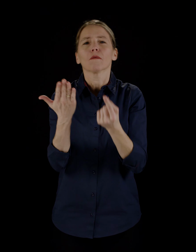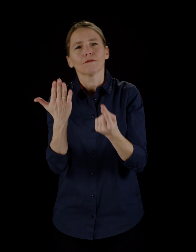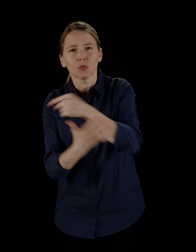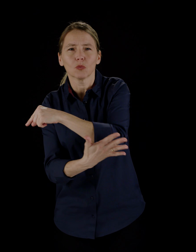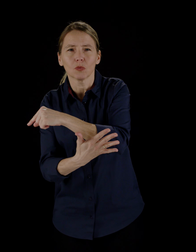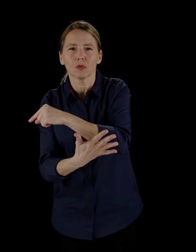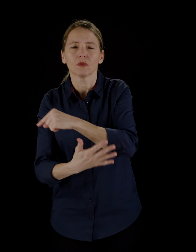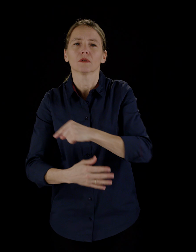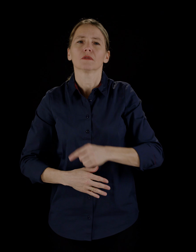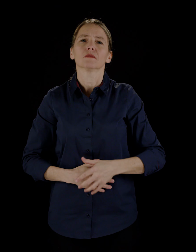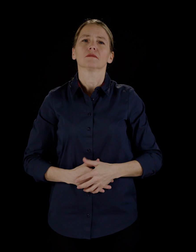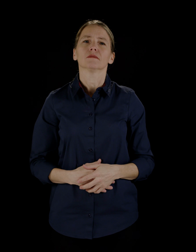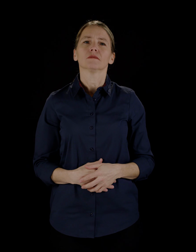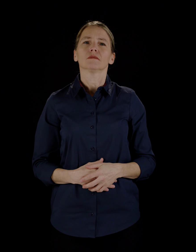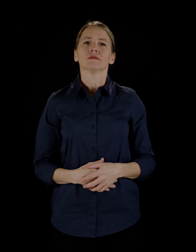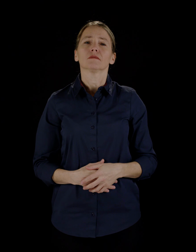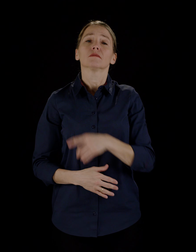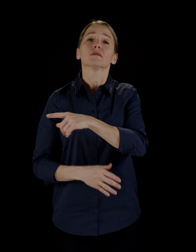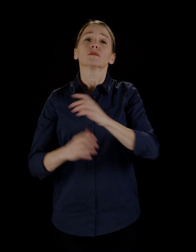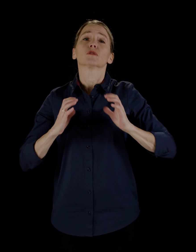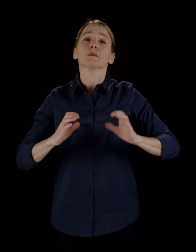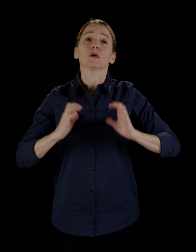ISPs for additional information.